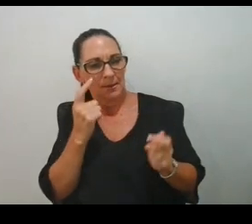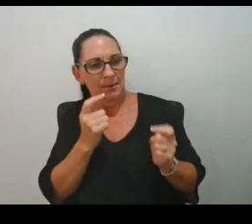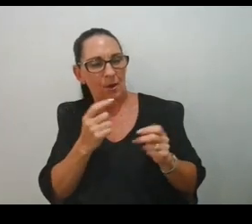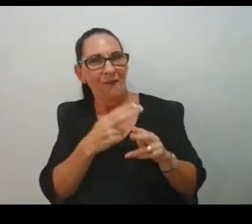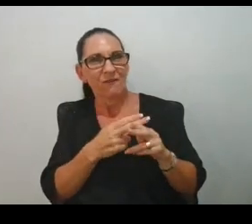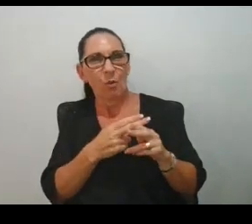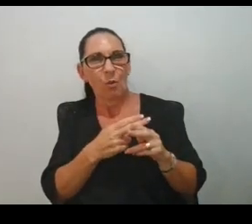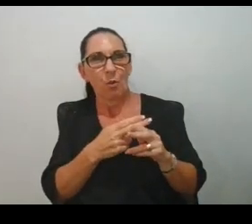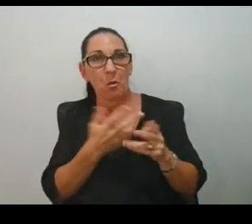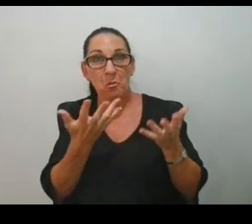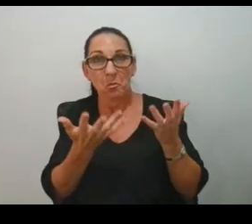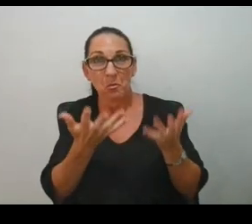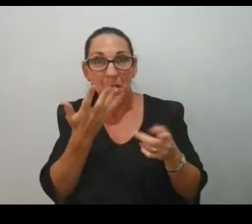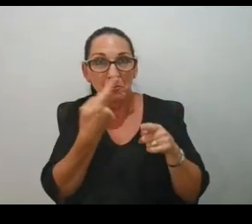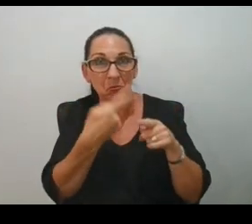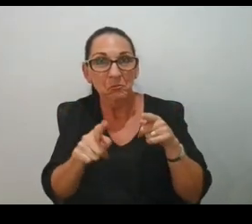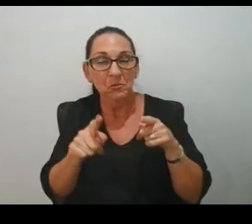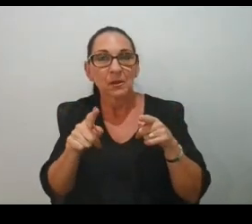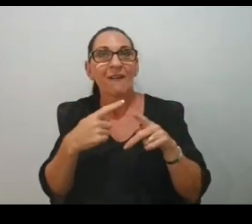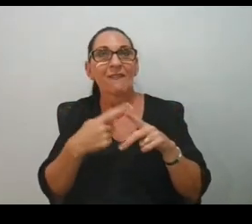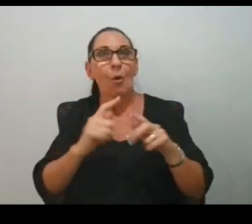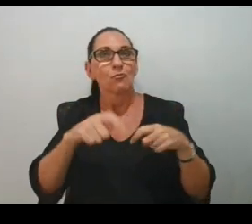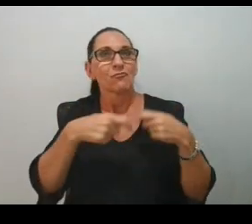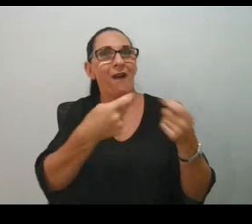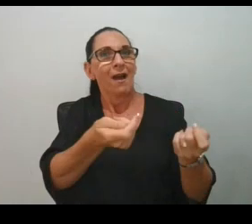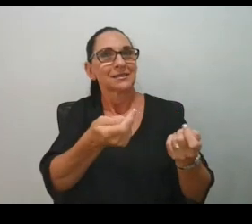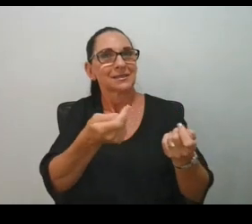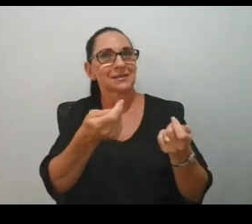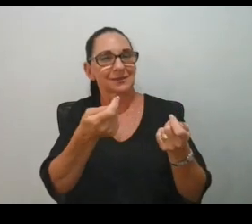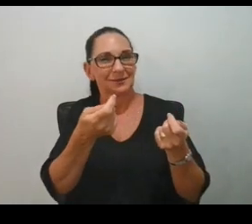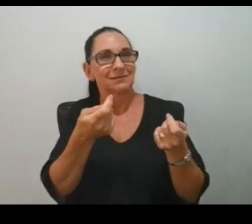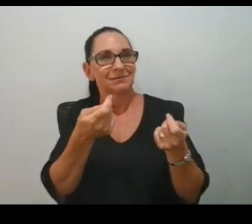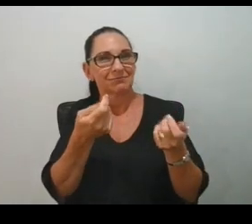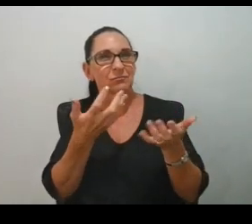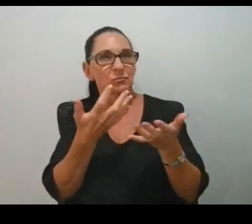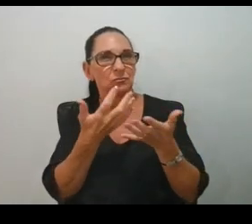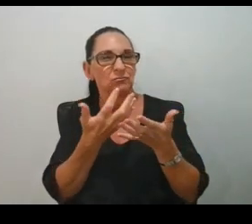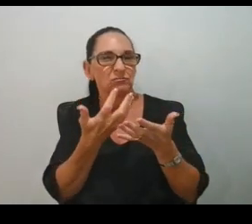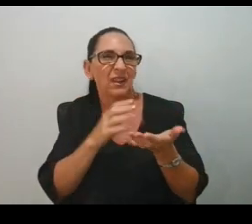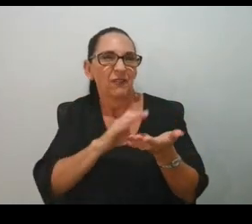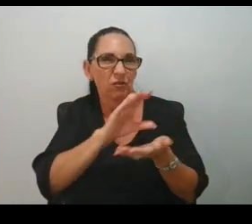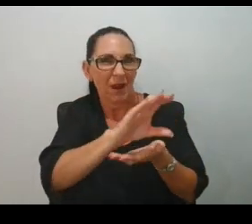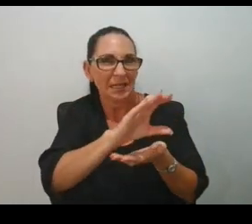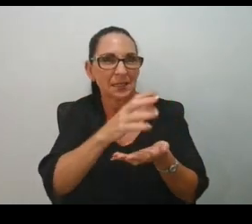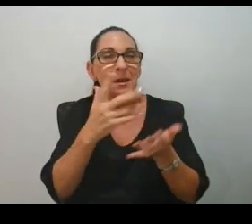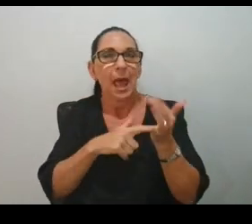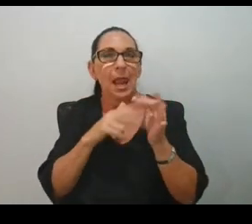and that's really what's going to help us work through some of those things and that list of